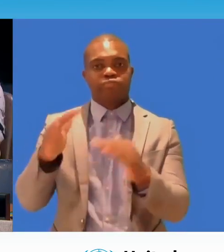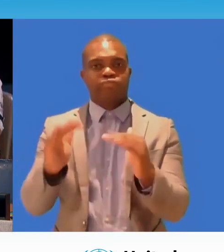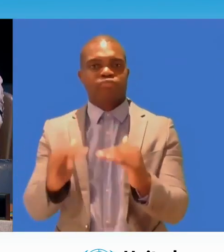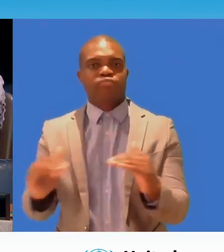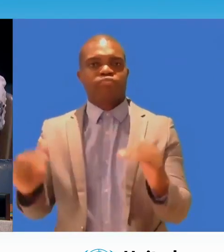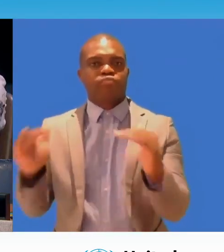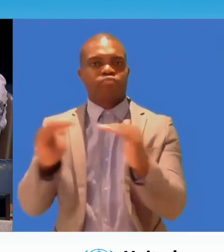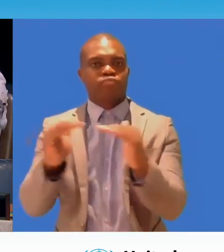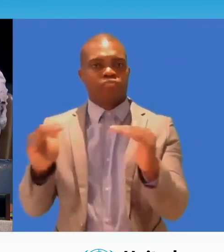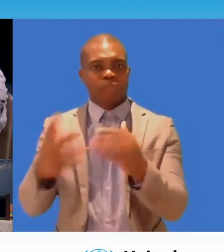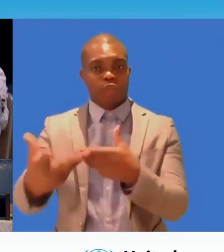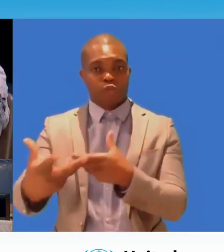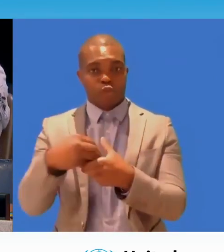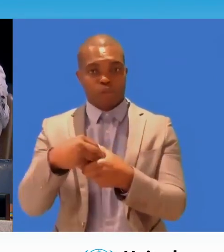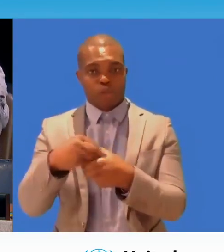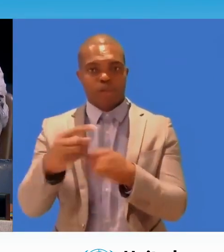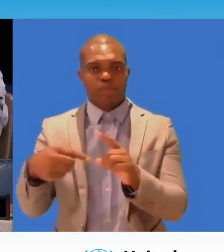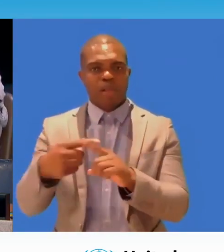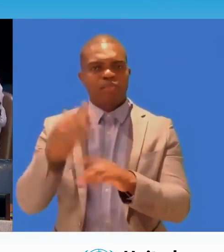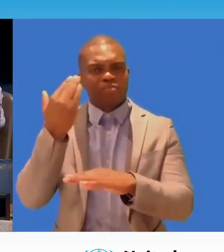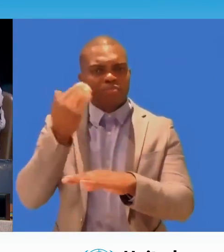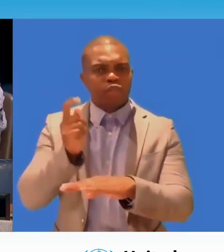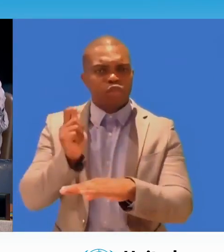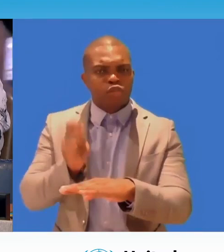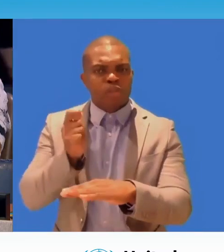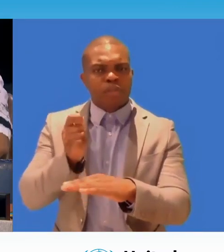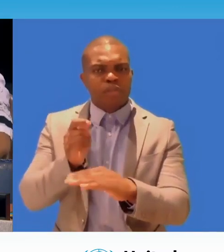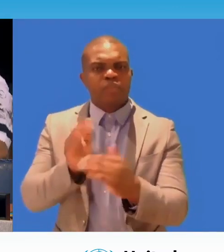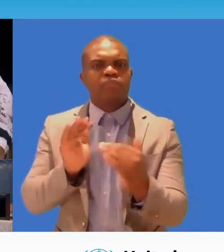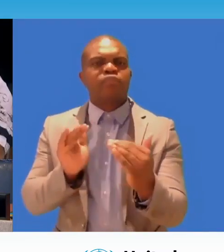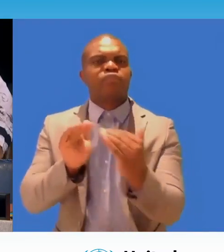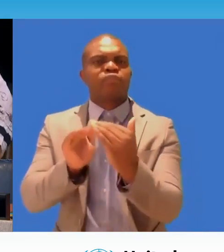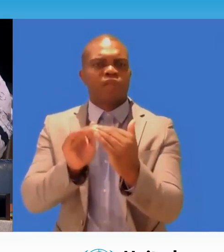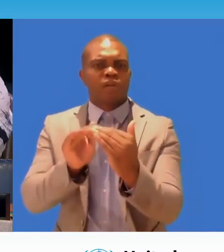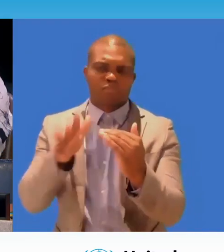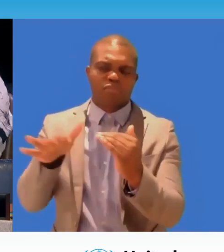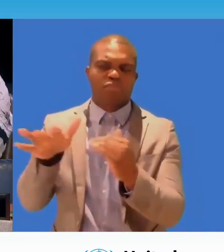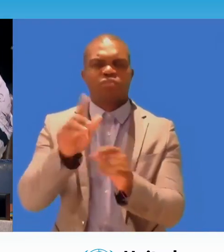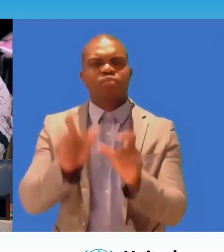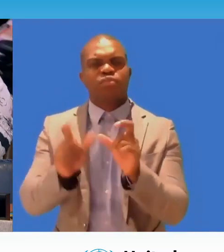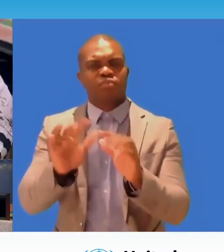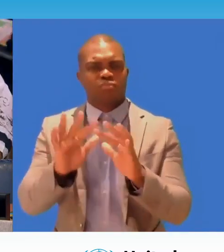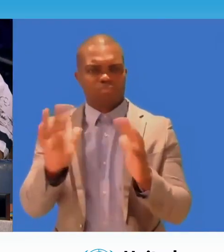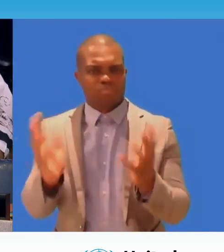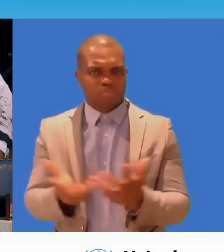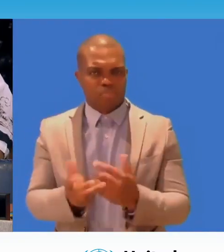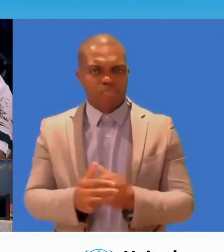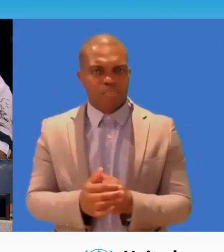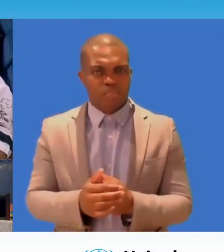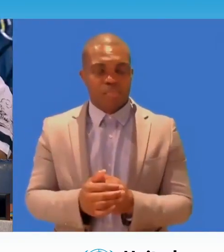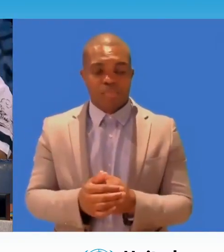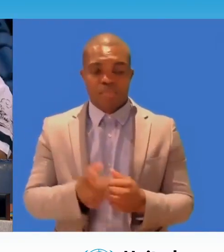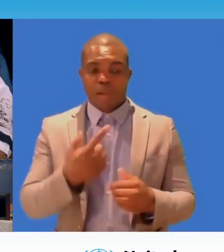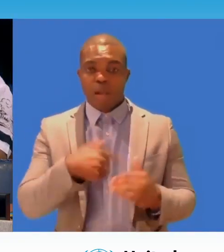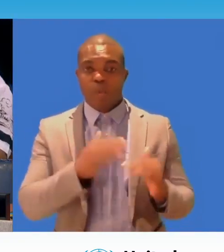organizations in the world dedicated to conducting strategic litigation and so at this conference